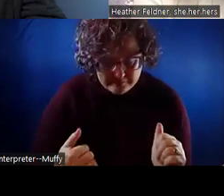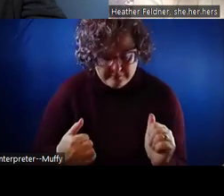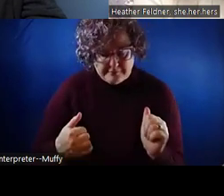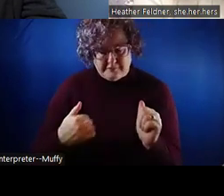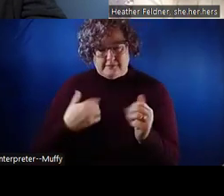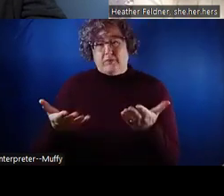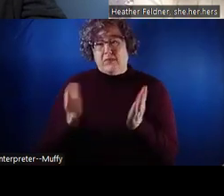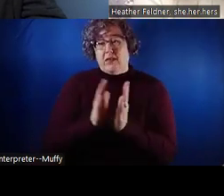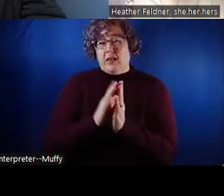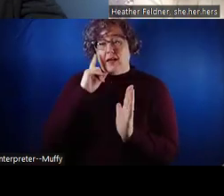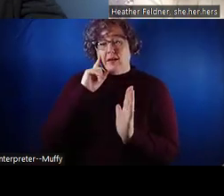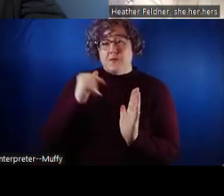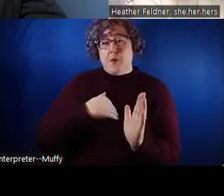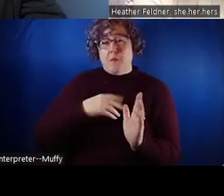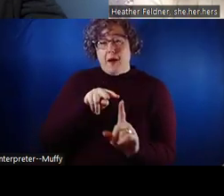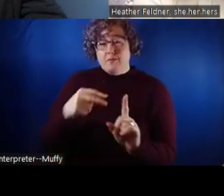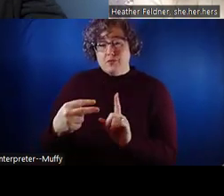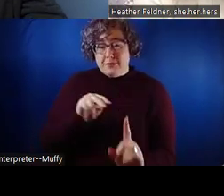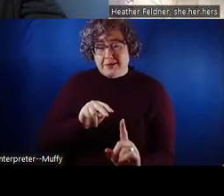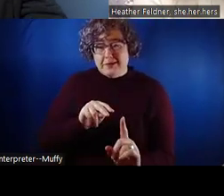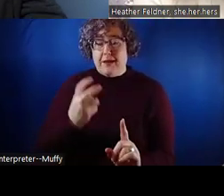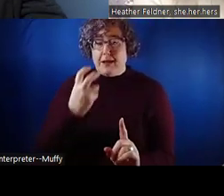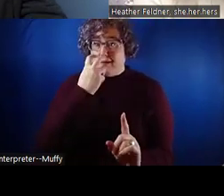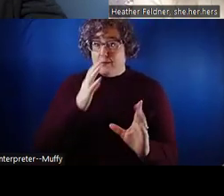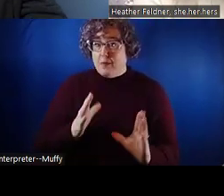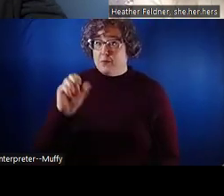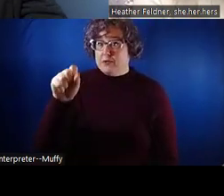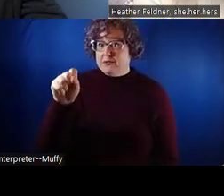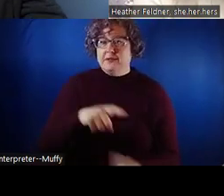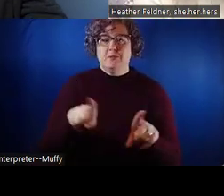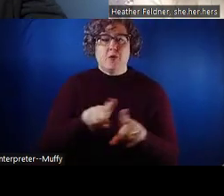but also as an immigrant in the United States of America.